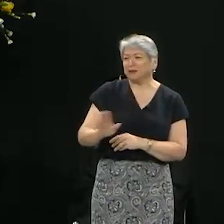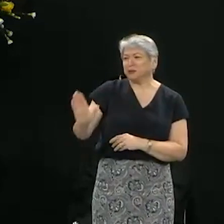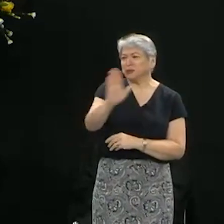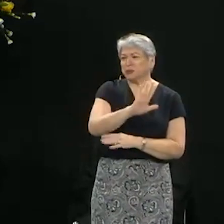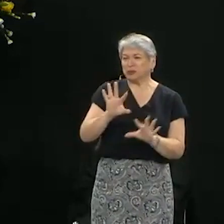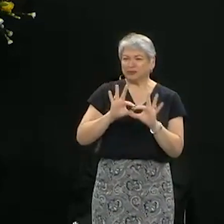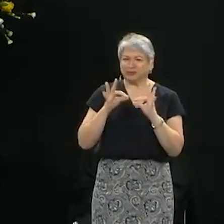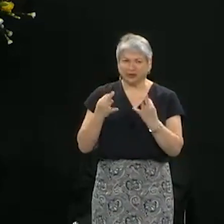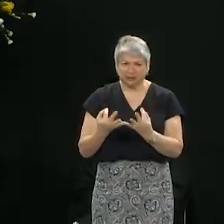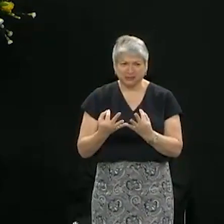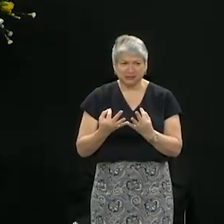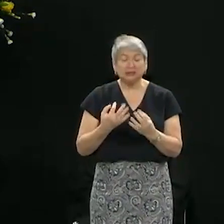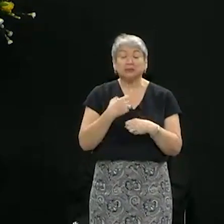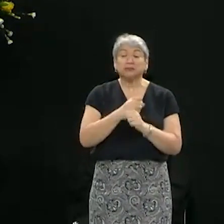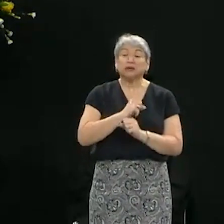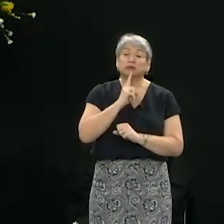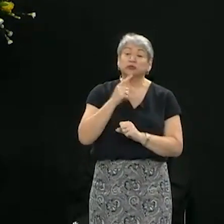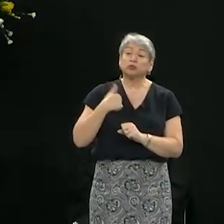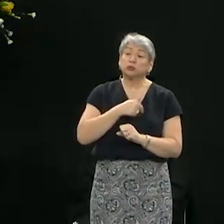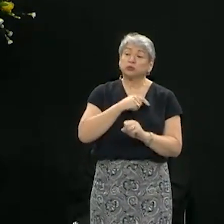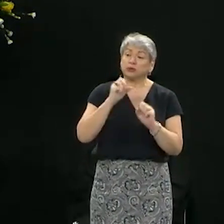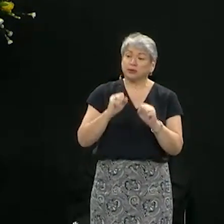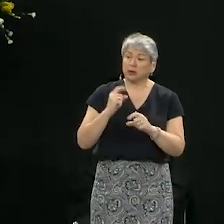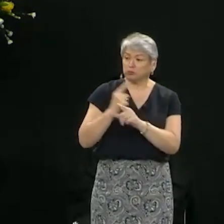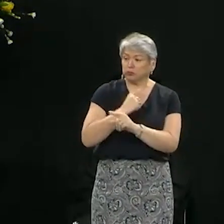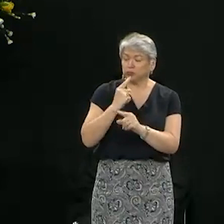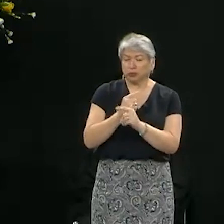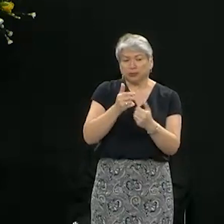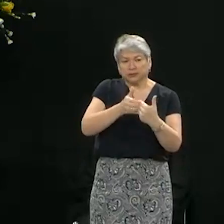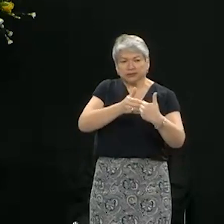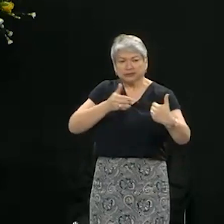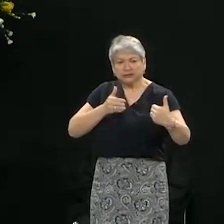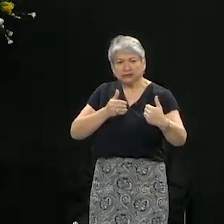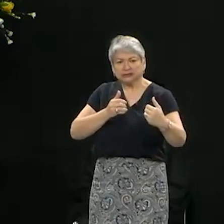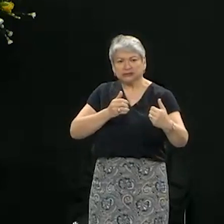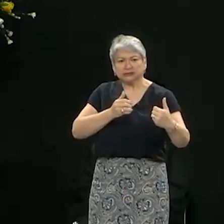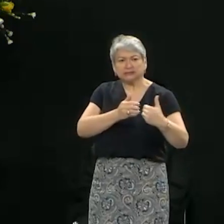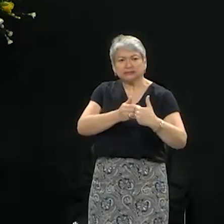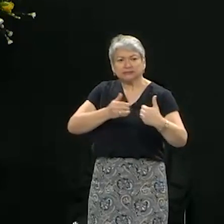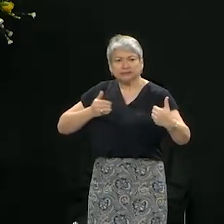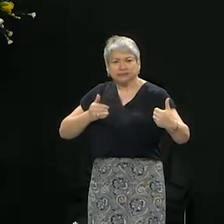To ensure that we are able to maintain appropriate distancing following the recessional,